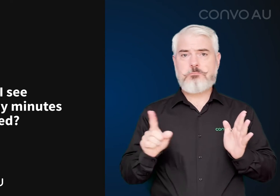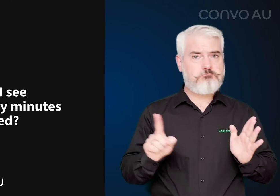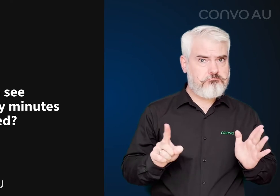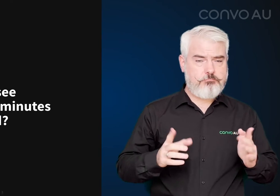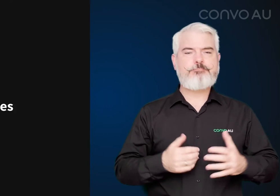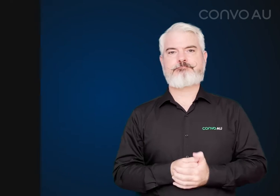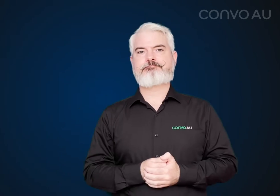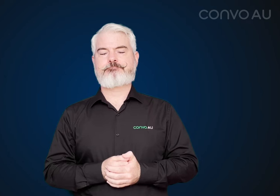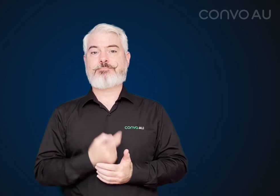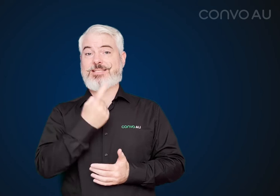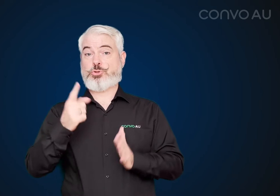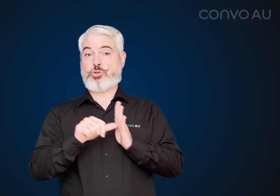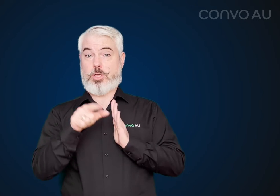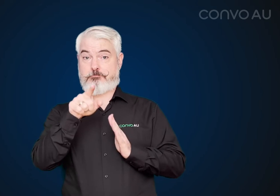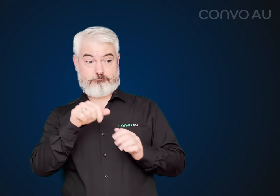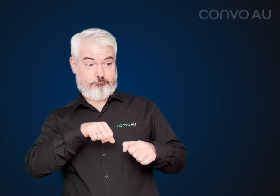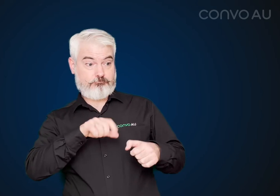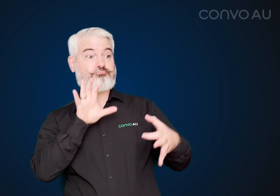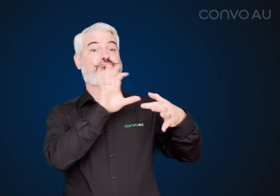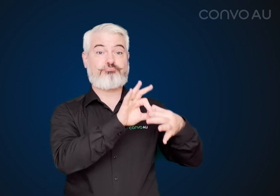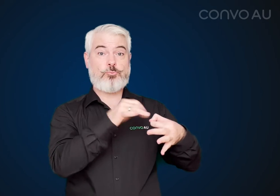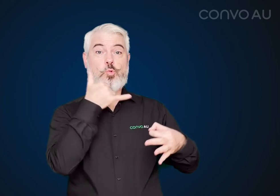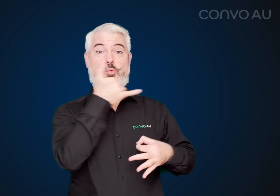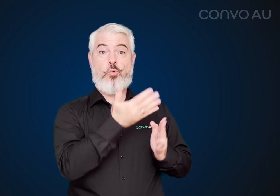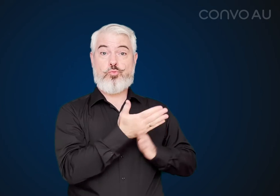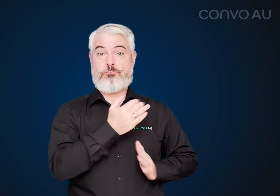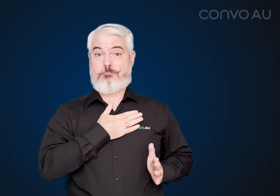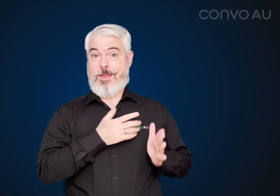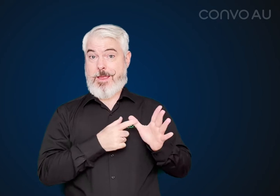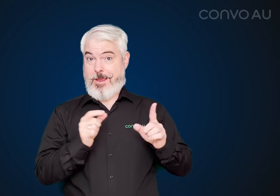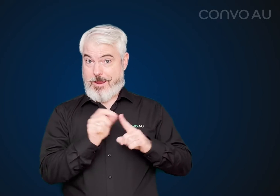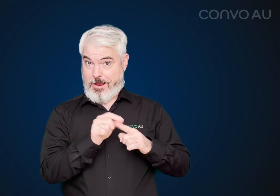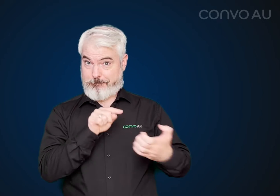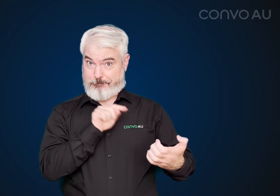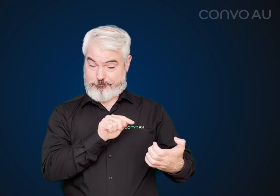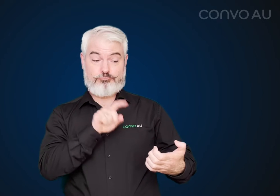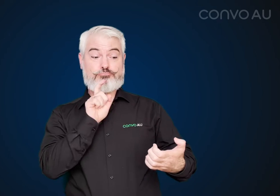Each time you make a connection through the Convo Australia app,